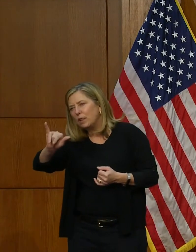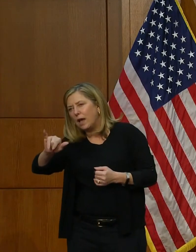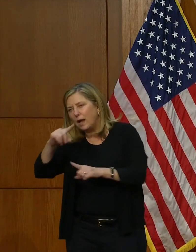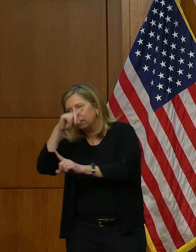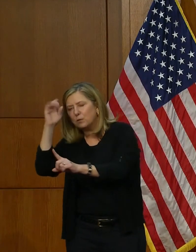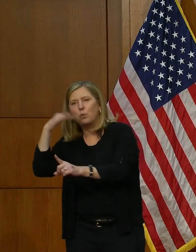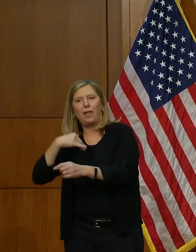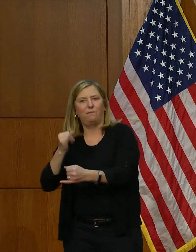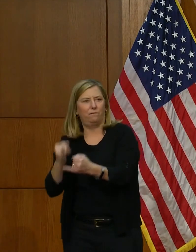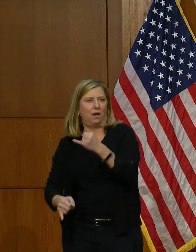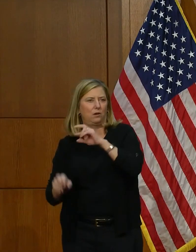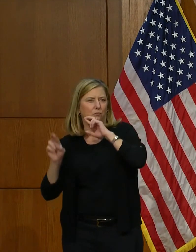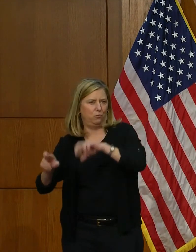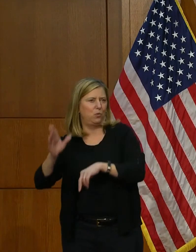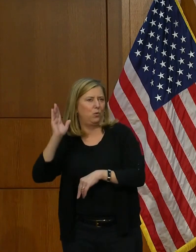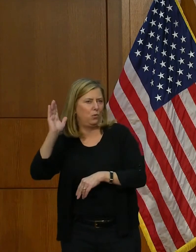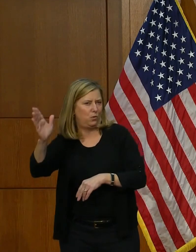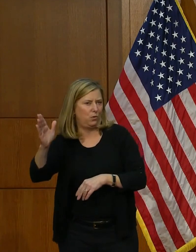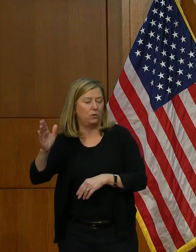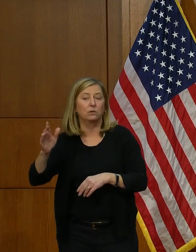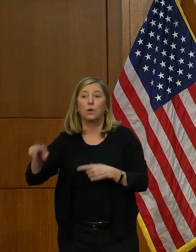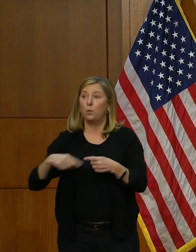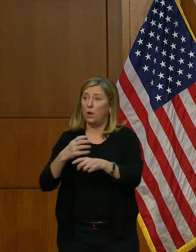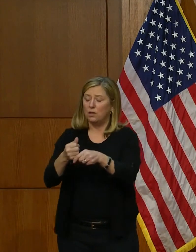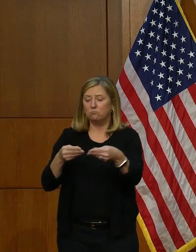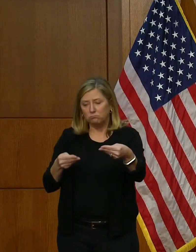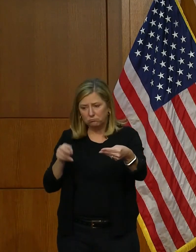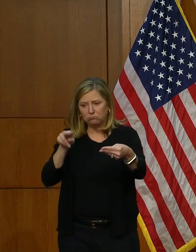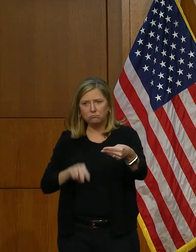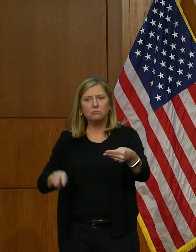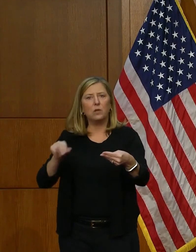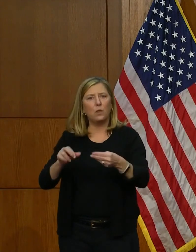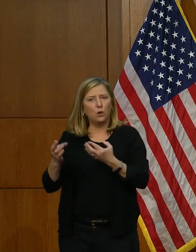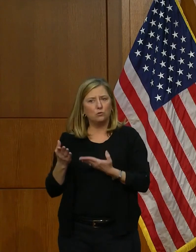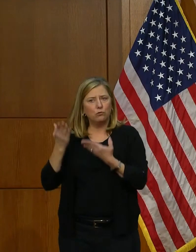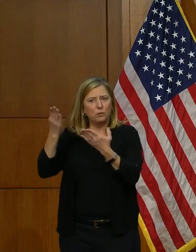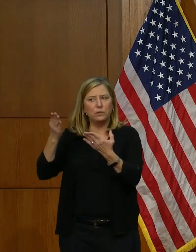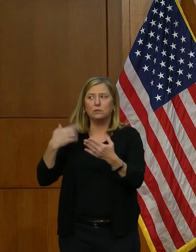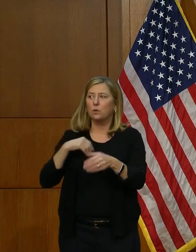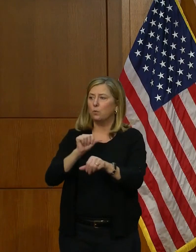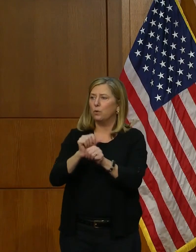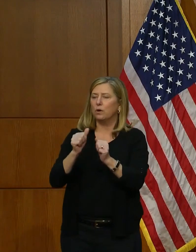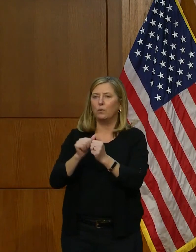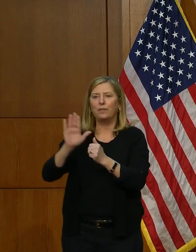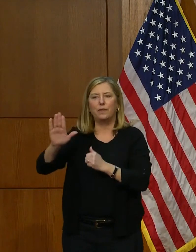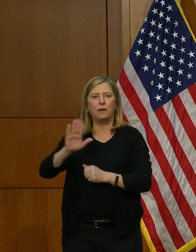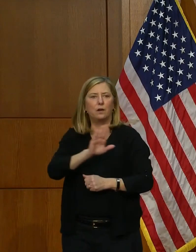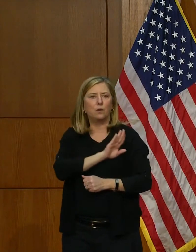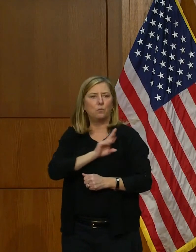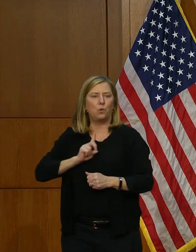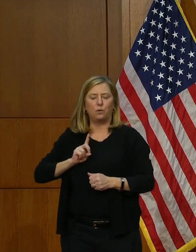PROBABLY IN JUNE. JULY TIME FRAME AND WE'LL LOOK AT THAT.